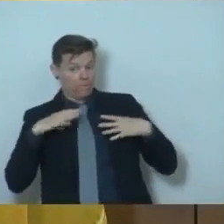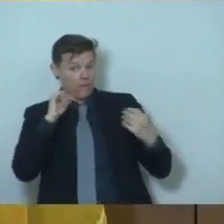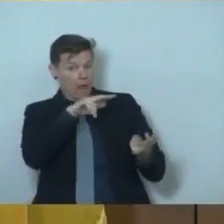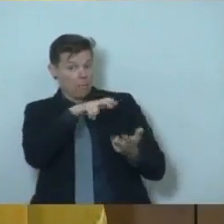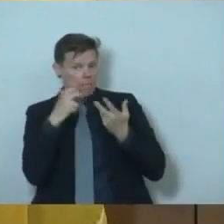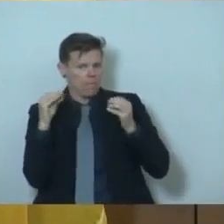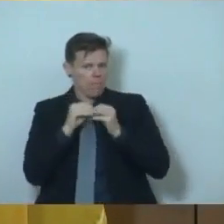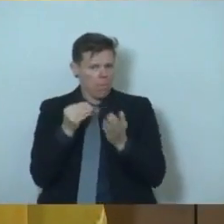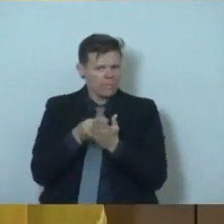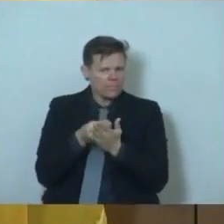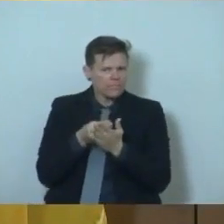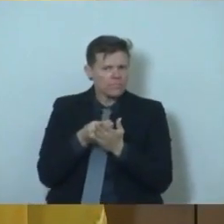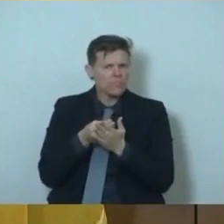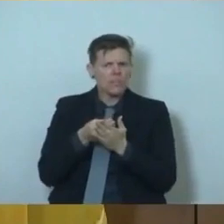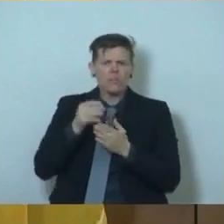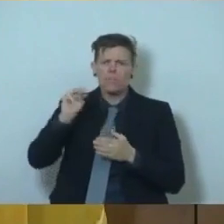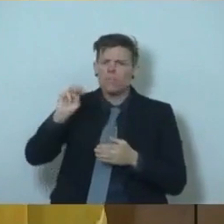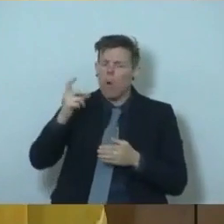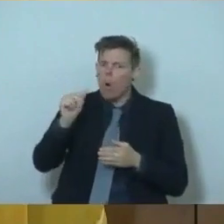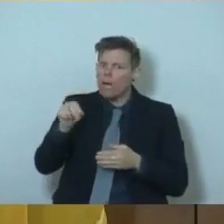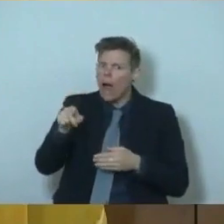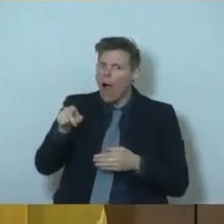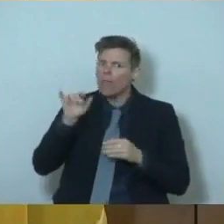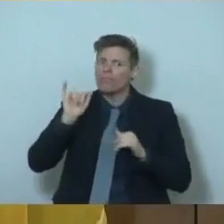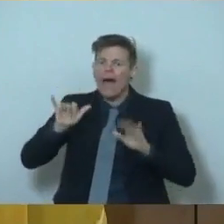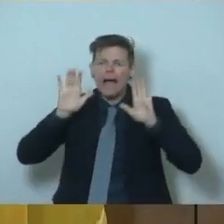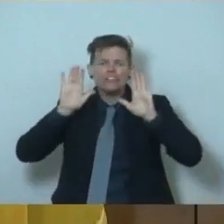THANK. THAT IS INTERESTING YOU ASK THAT QUESTION.